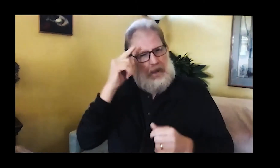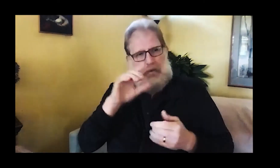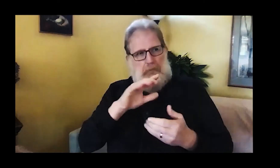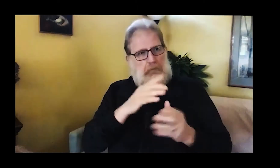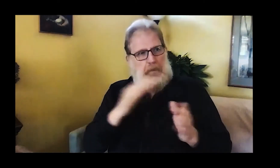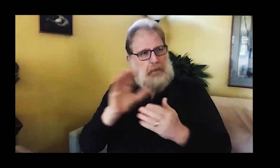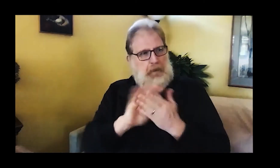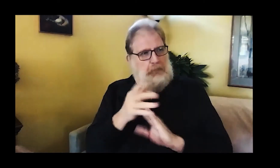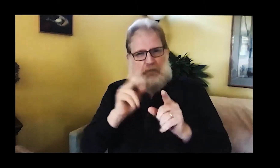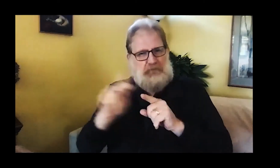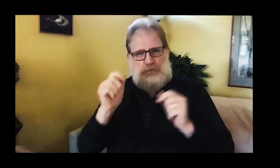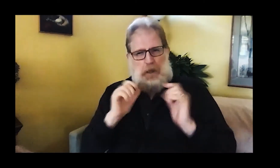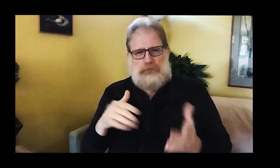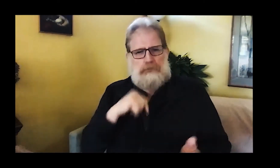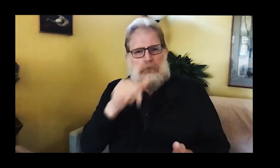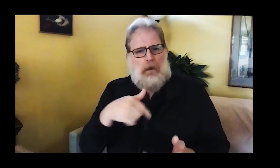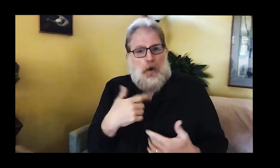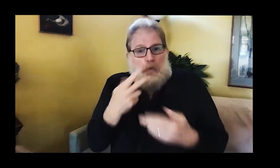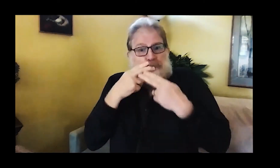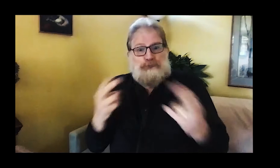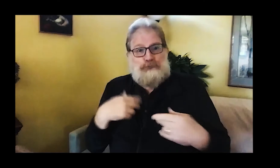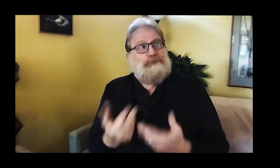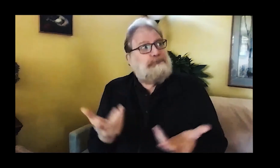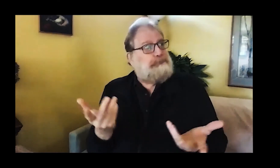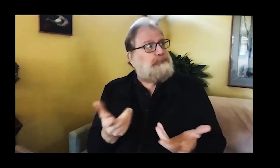hadn't thought of becoming a professional actor. I just thought oh hey this is cool.